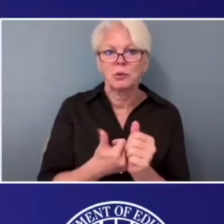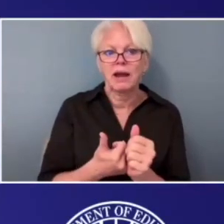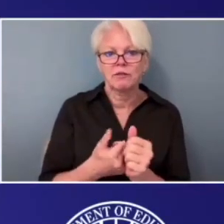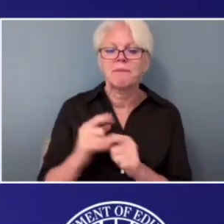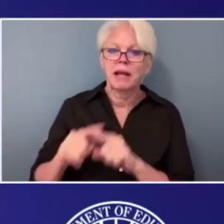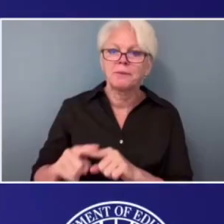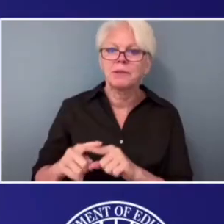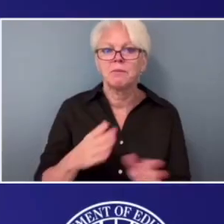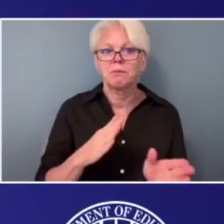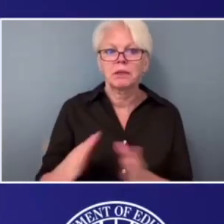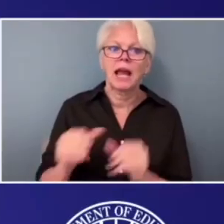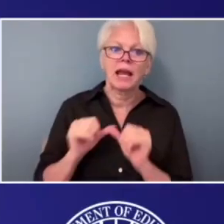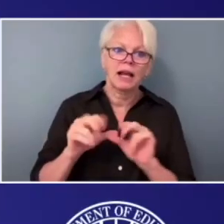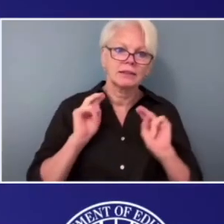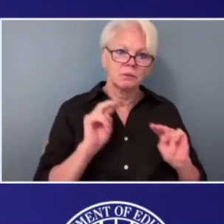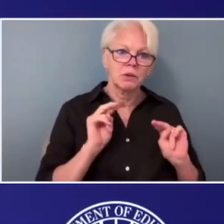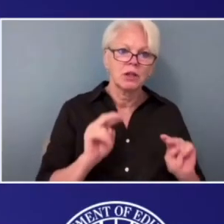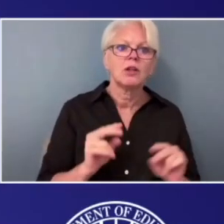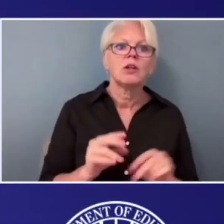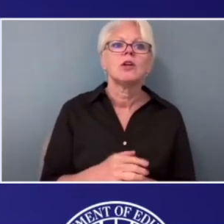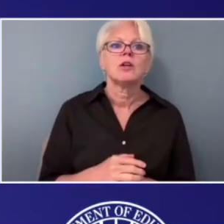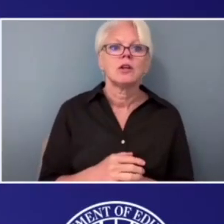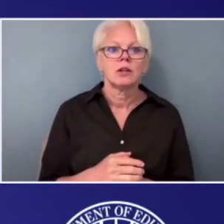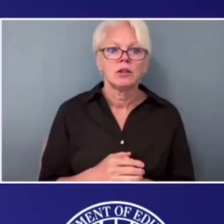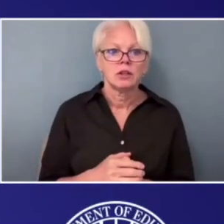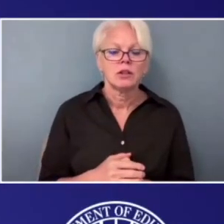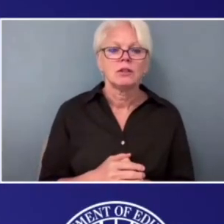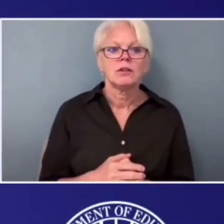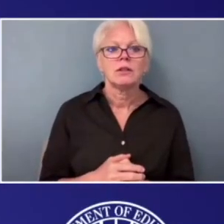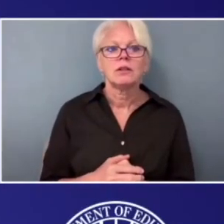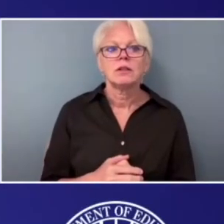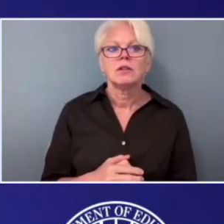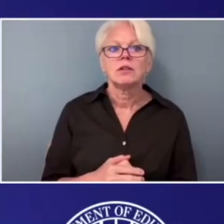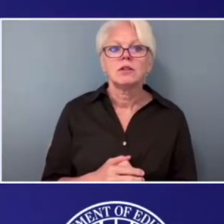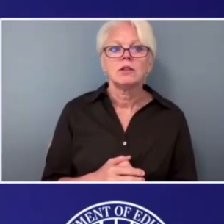monitoring. So as we've gone one day closer